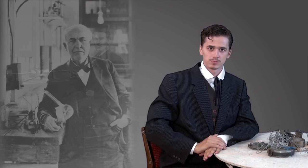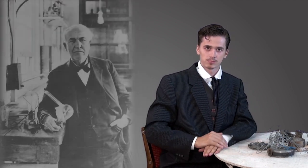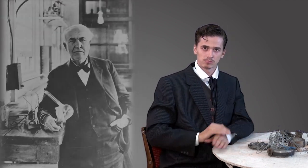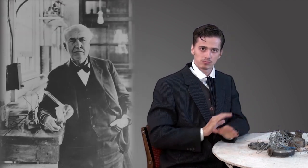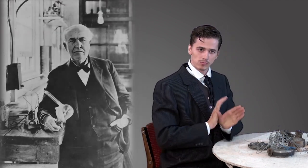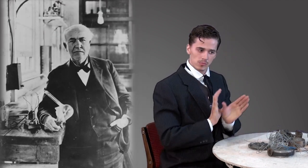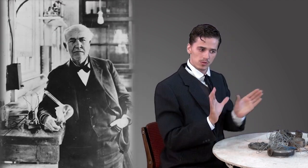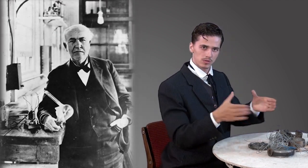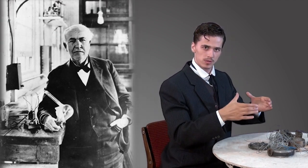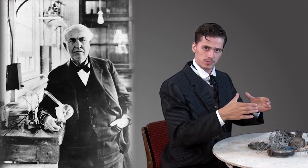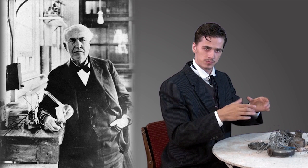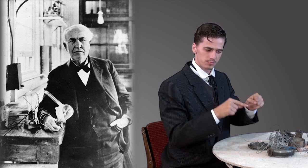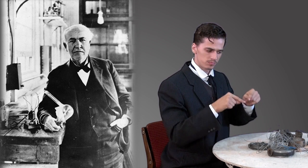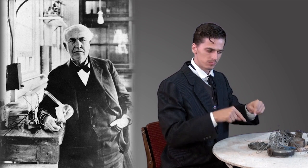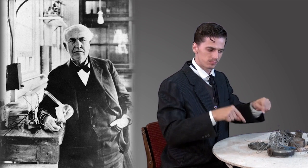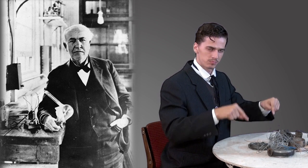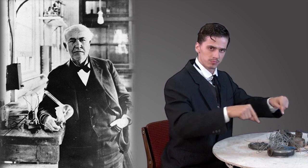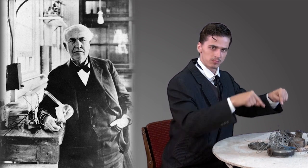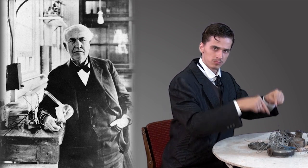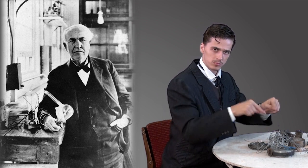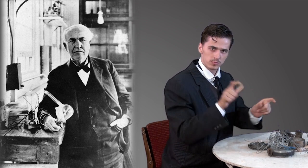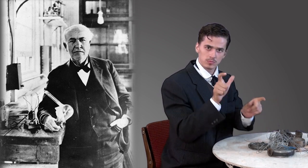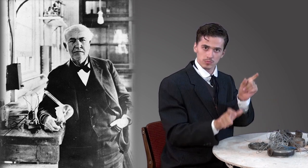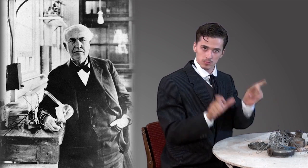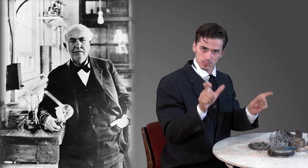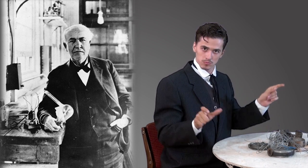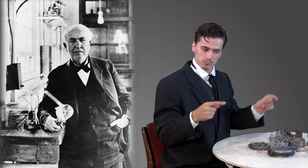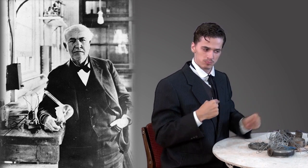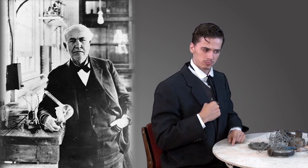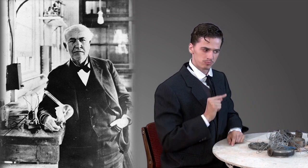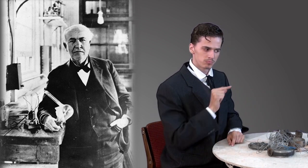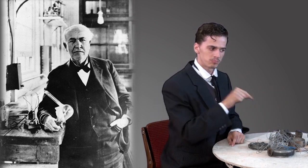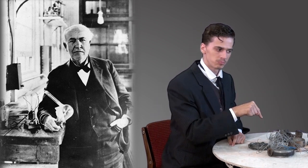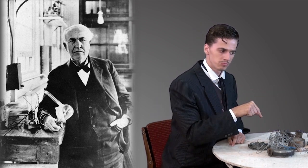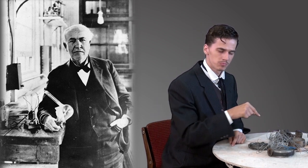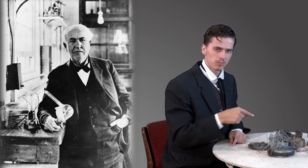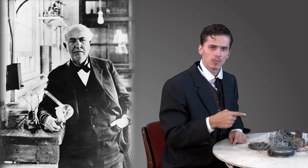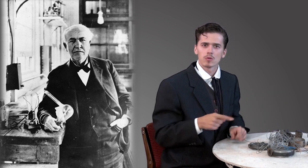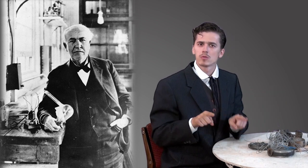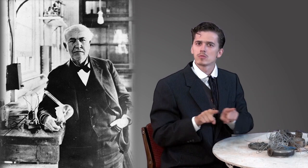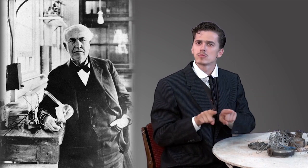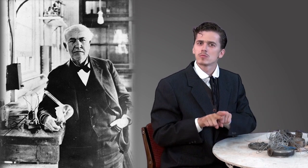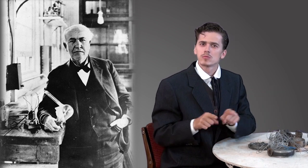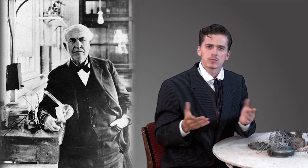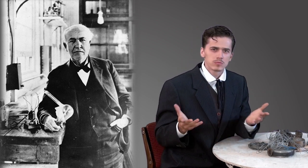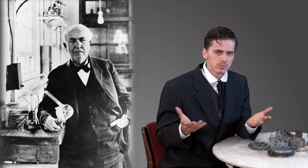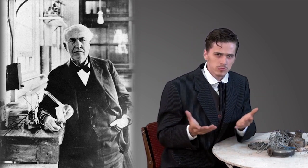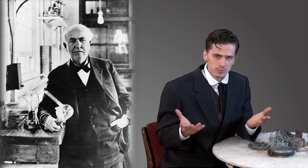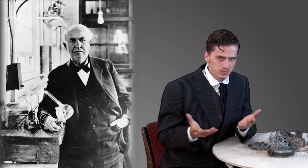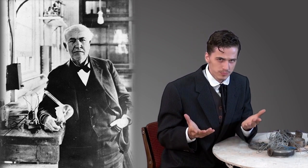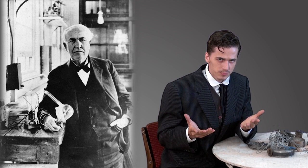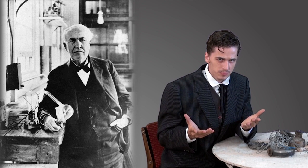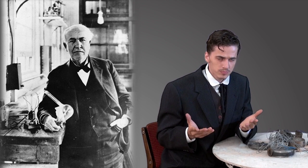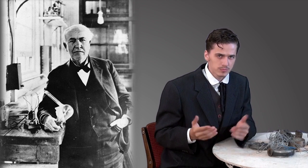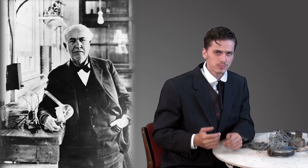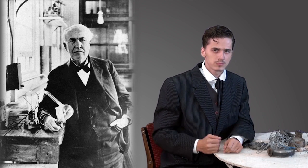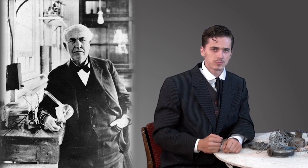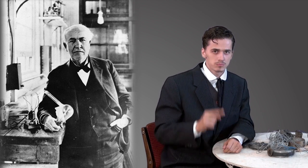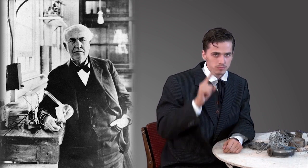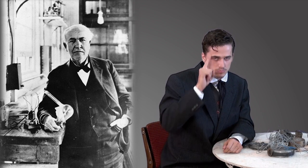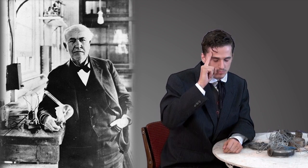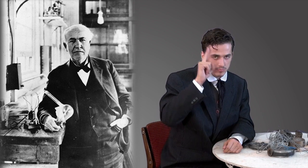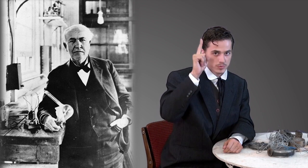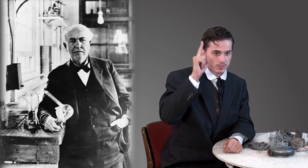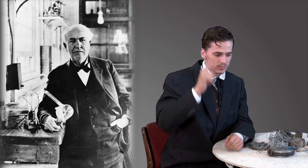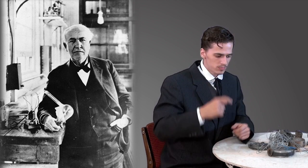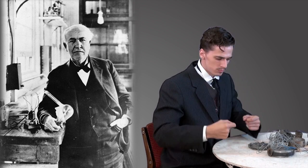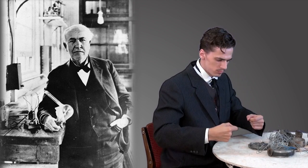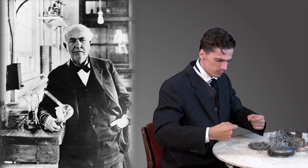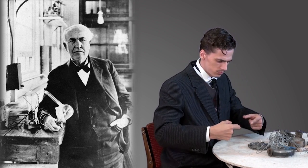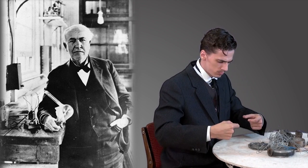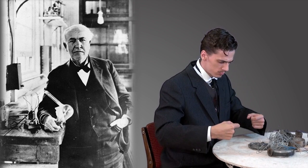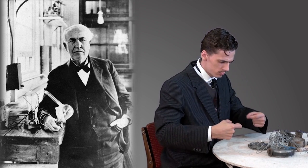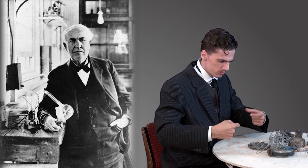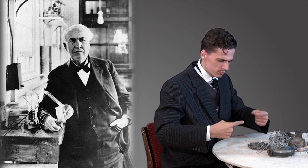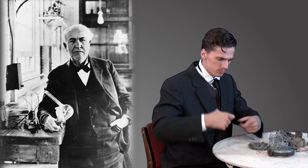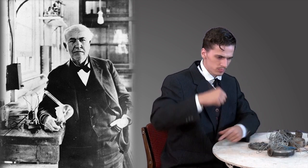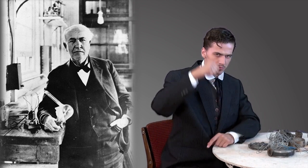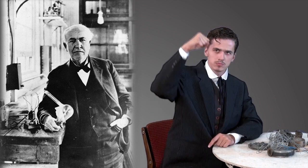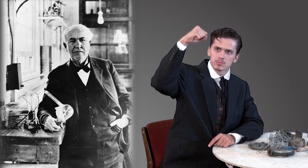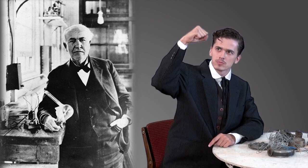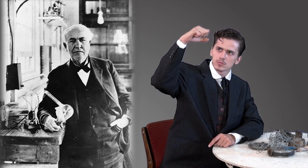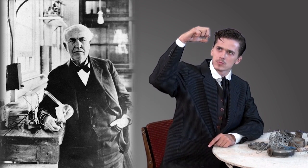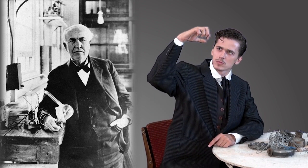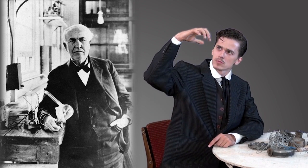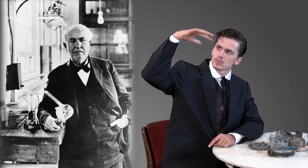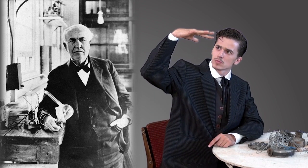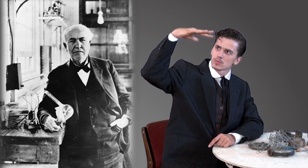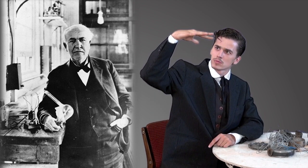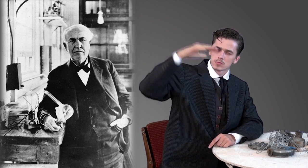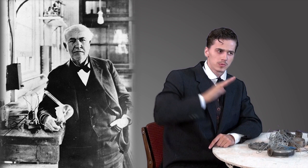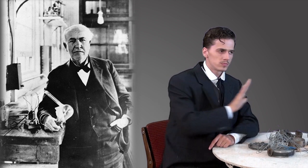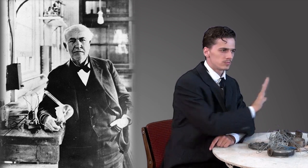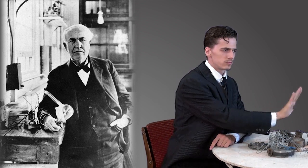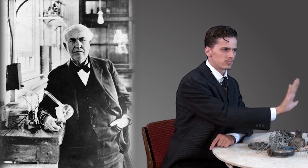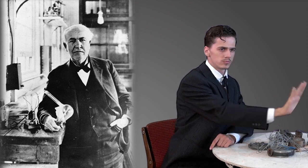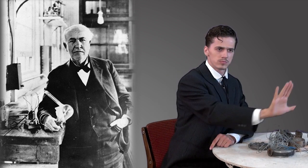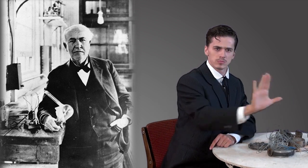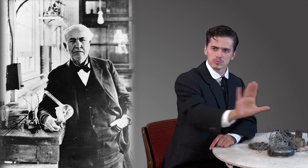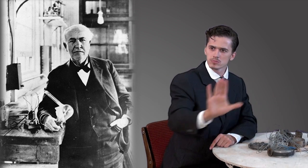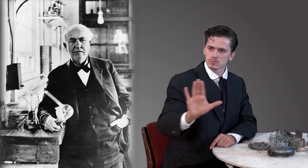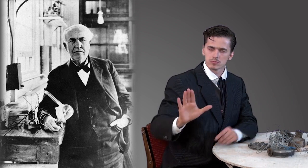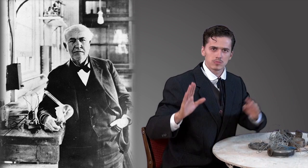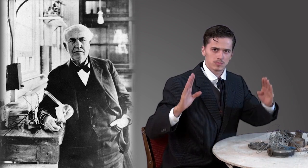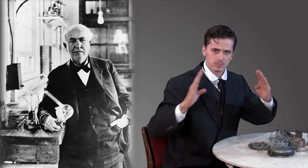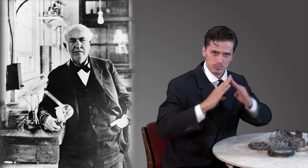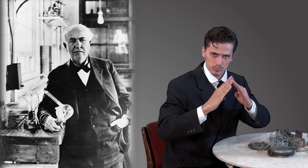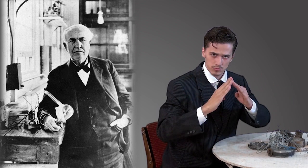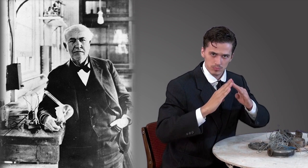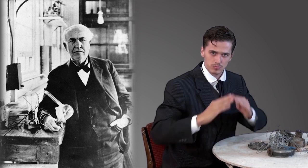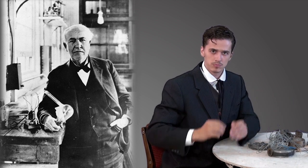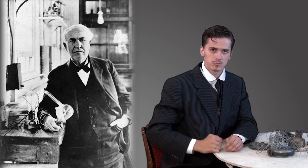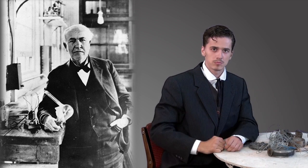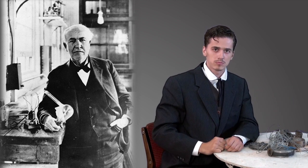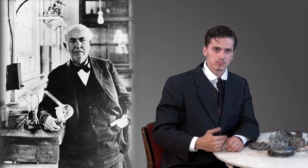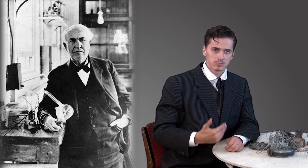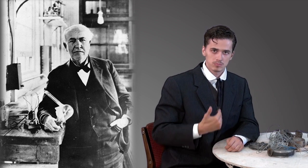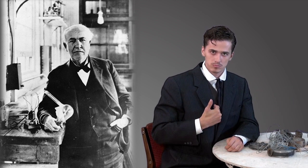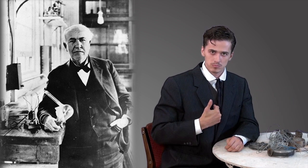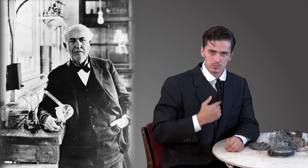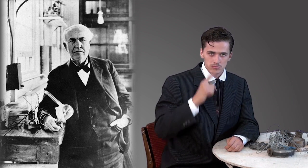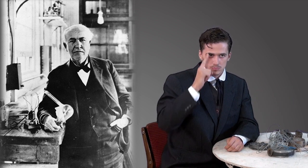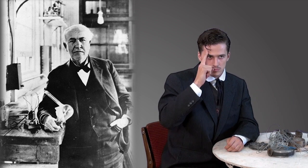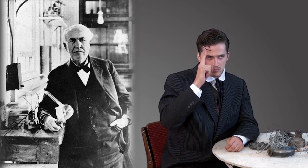Together with other people we invented the system to bring electricity into your home. I am